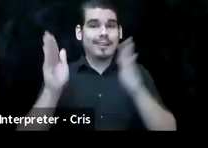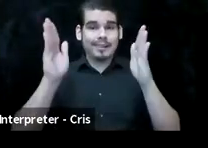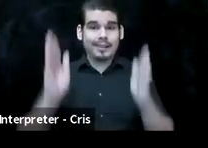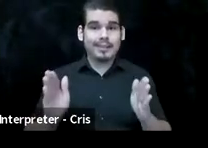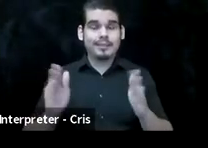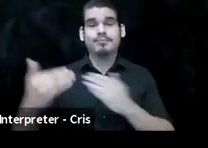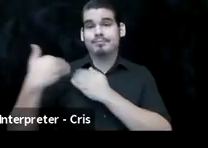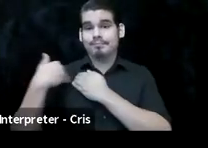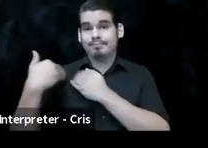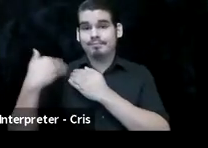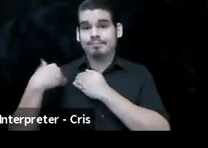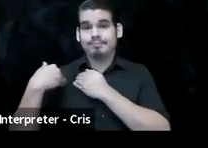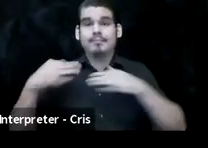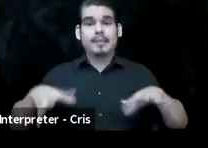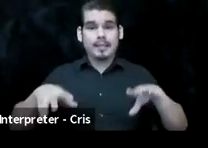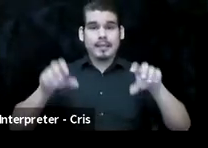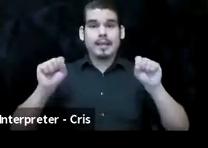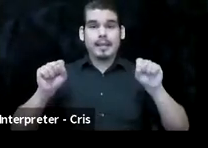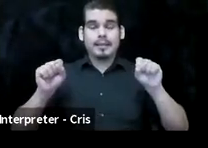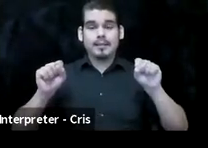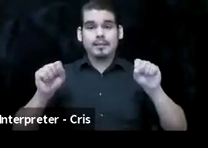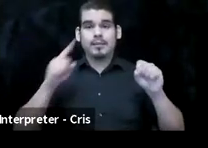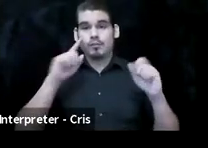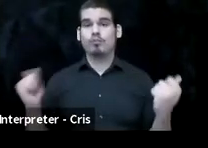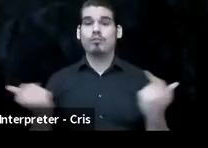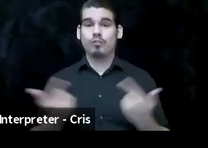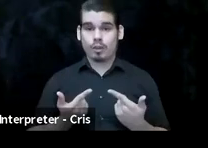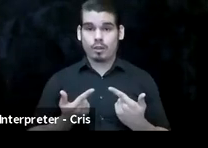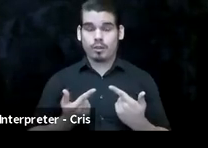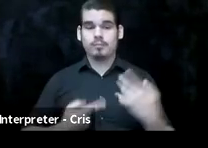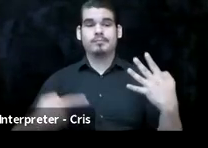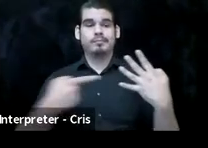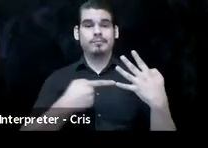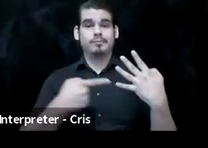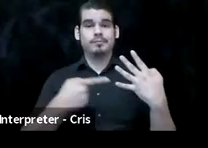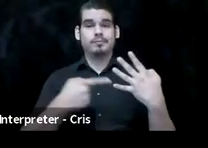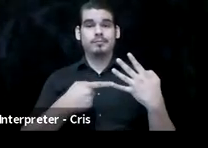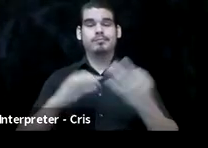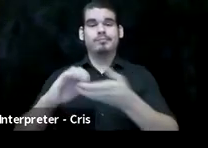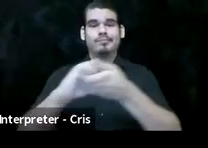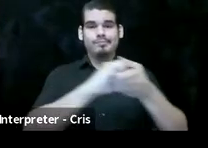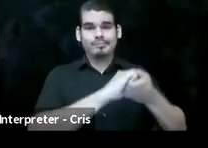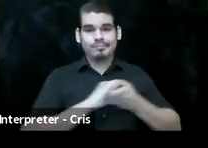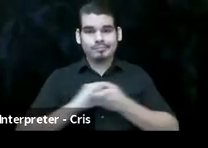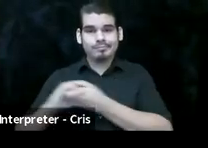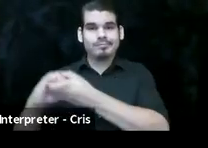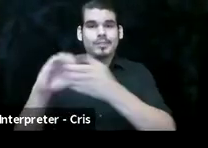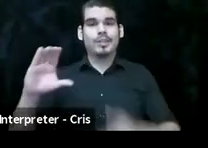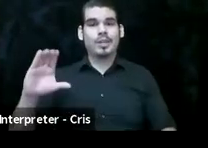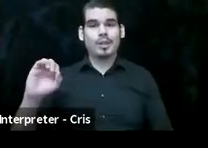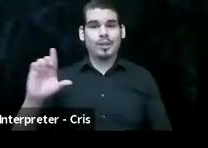RAD Region II: and, additionally, the final and most important aspect is collaboration we're working in a space in an environment together, where we need to empower.